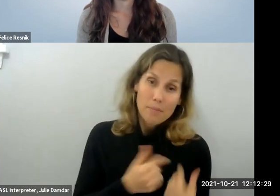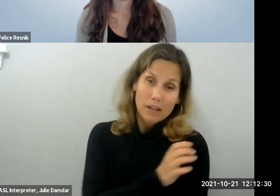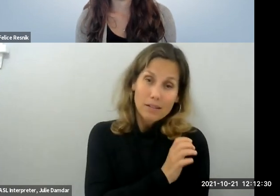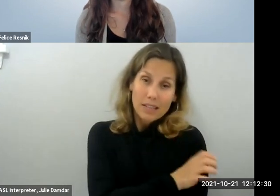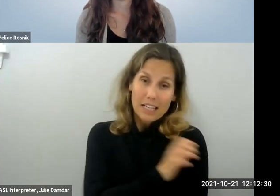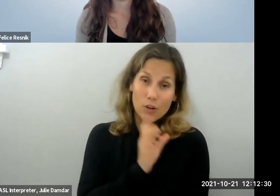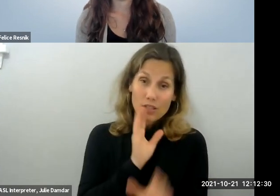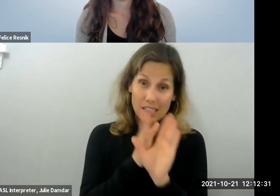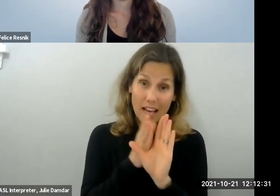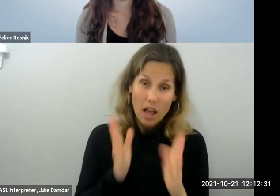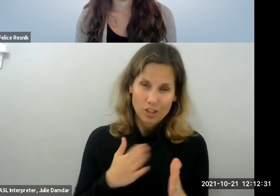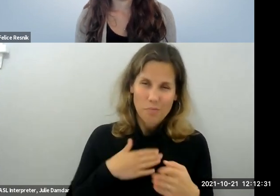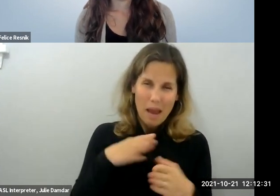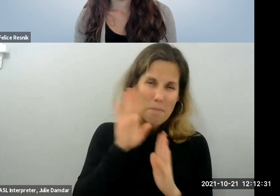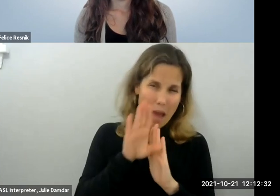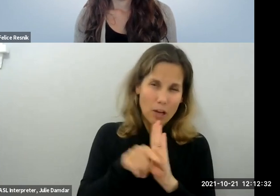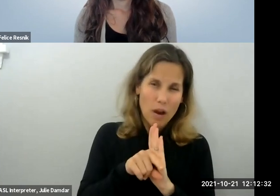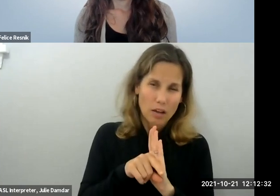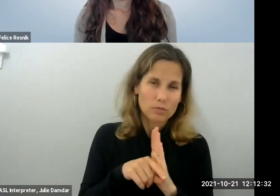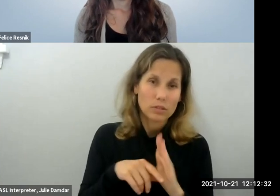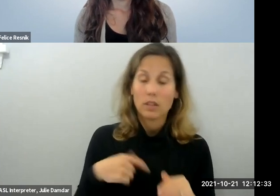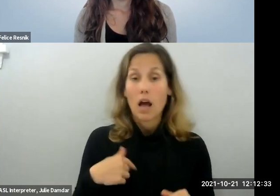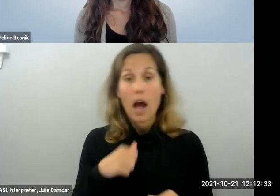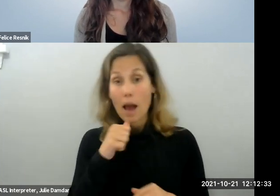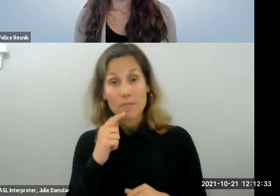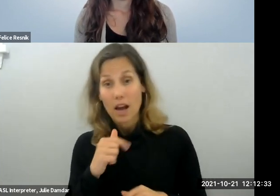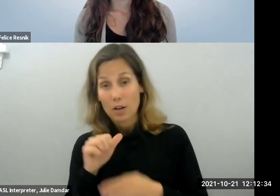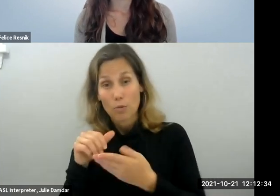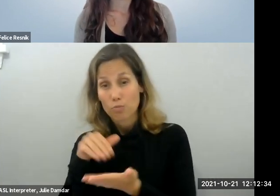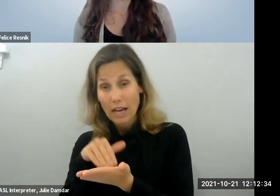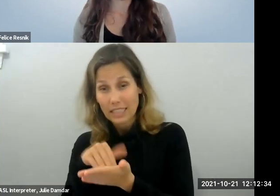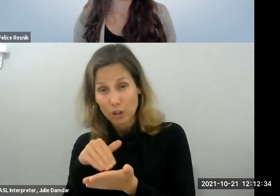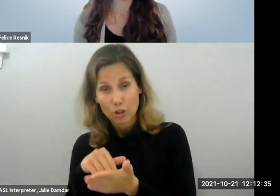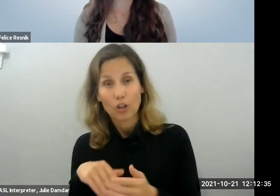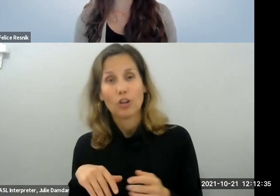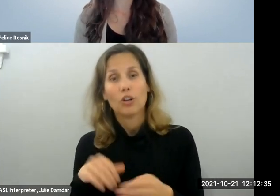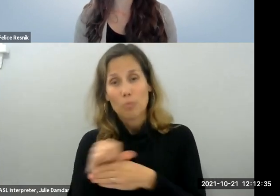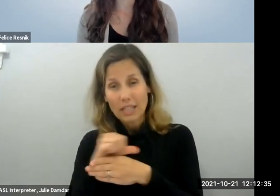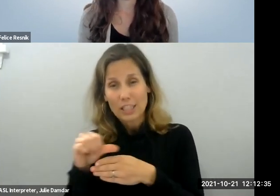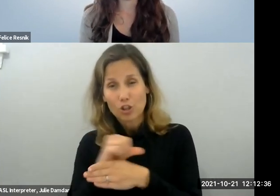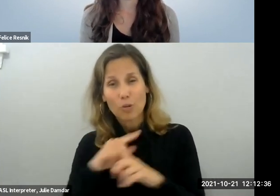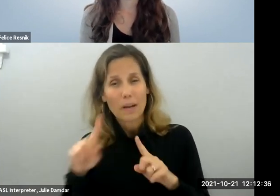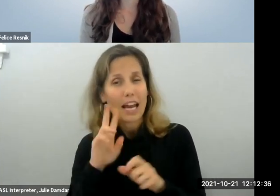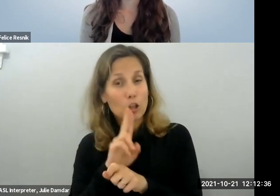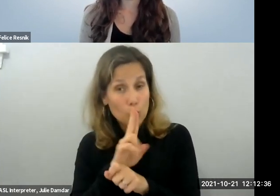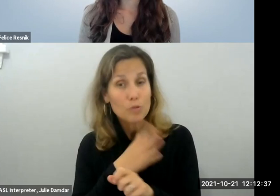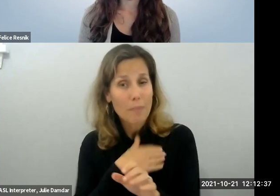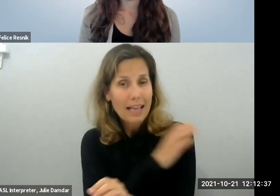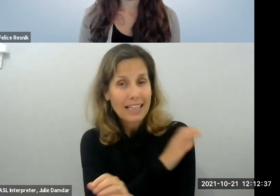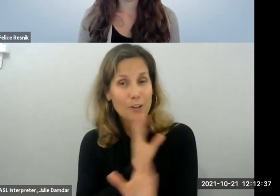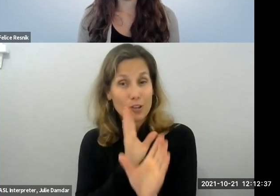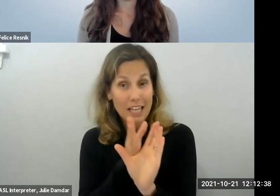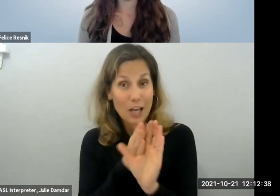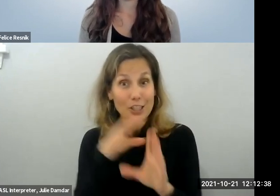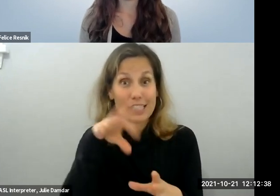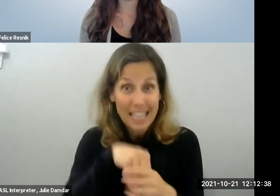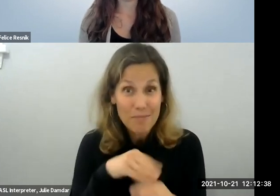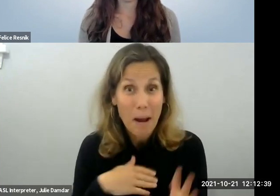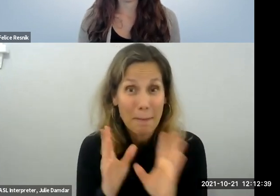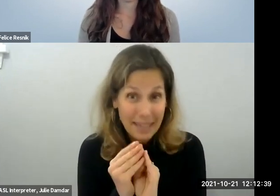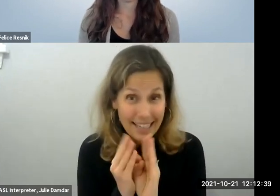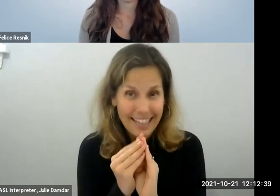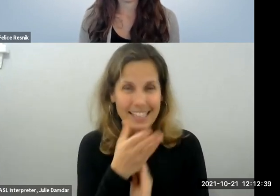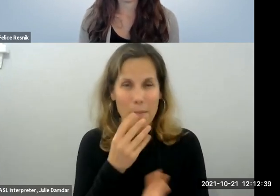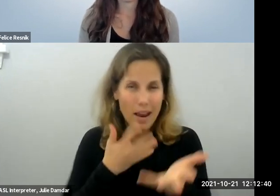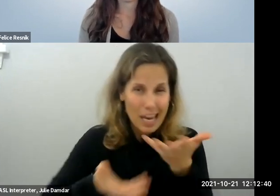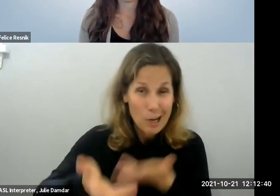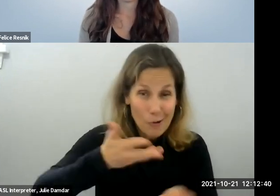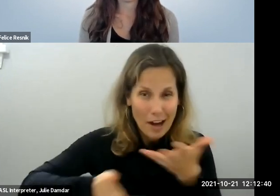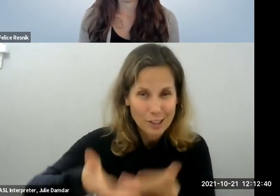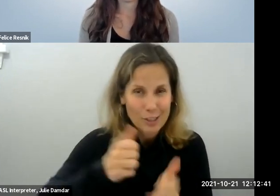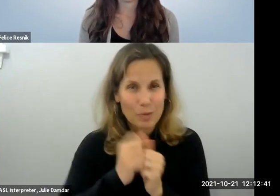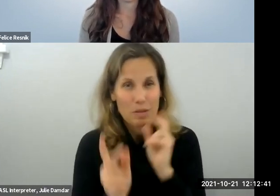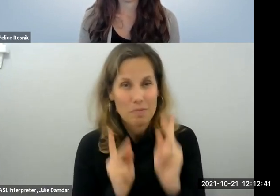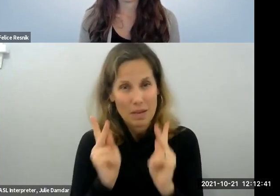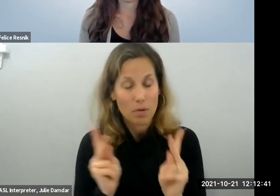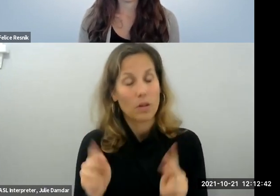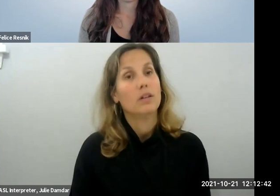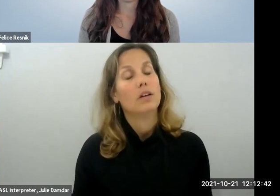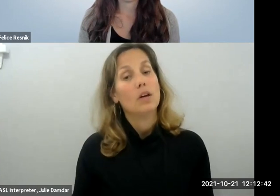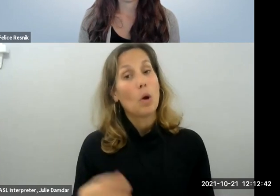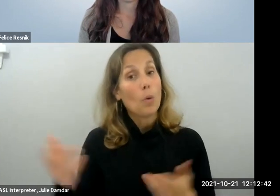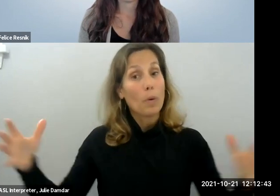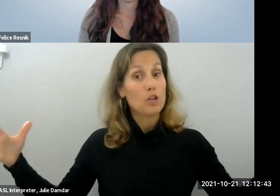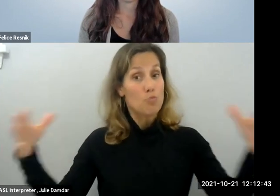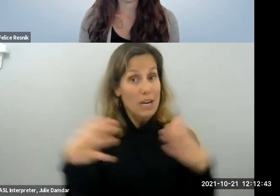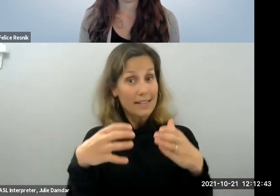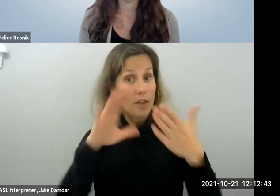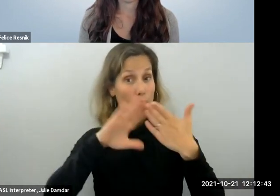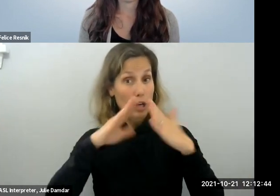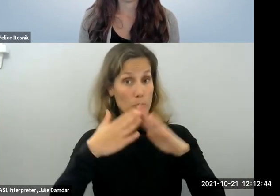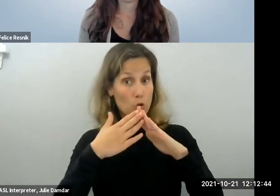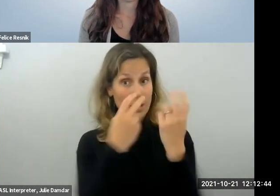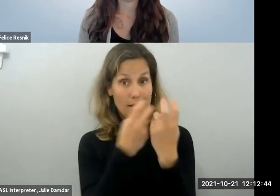Lisa Saldana (she/her/hers): psychologist by training i'm not a practitioner, but I use my clinical psychology skills in those in those meetings and in those interactions and so when you're bringing Community members together and trying to create a shared vision.